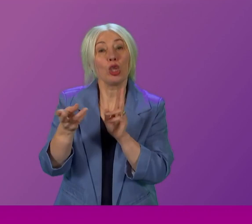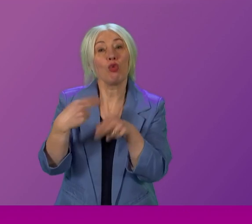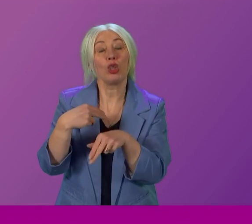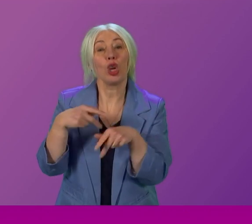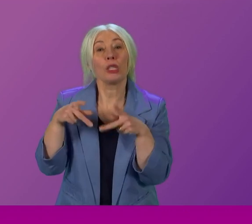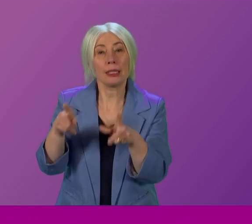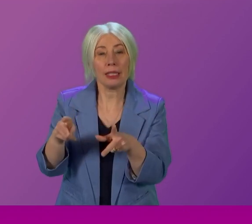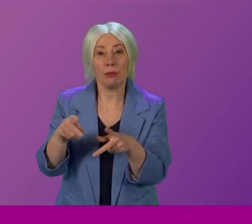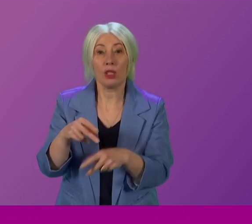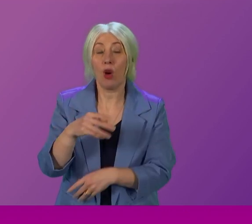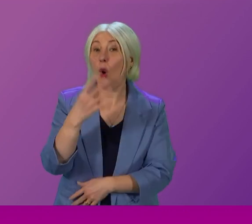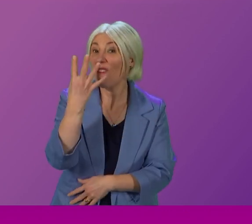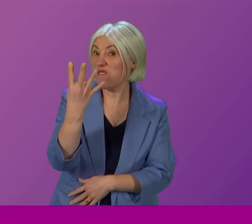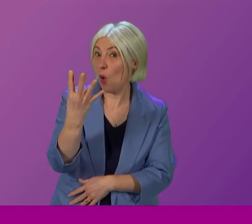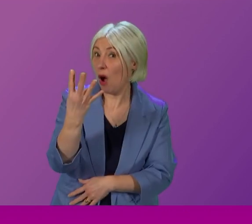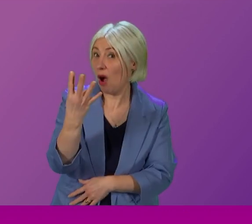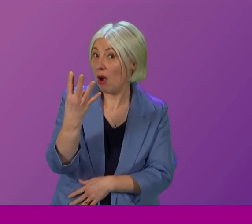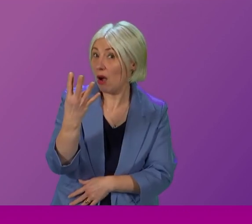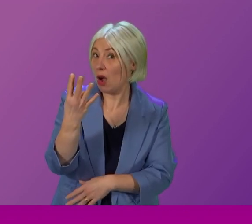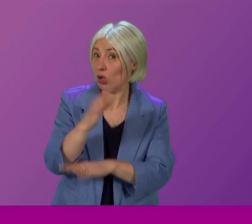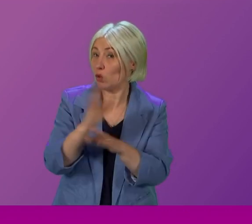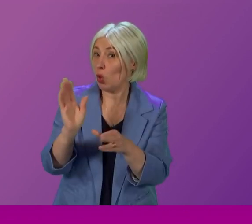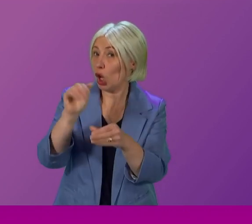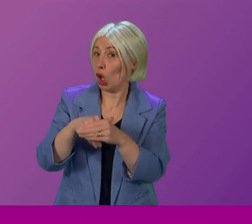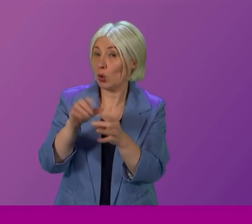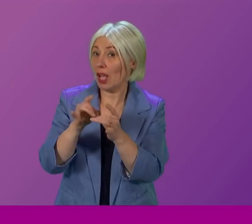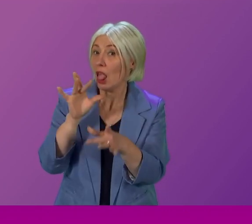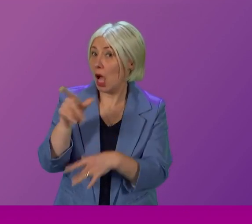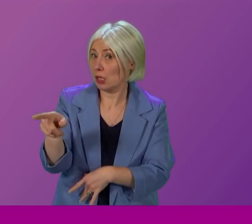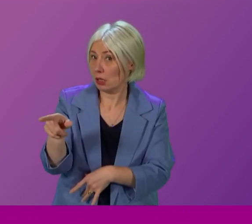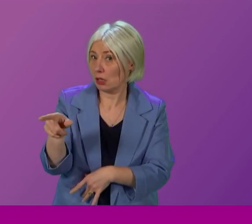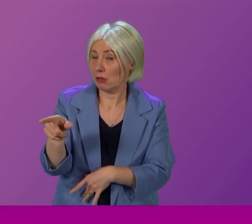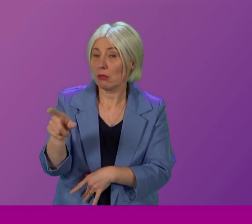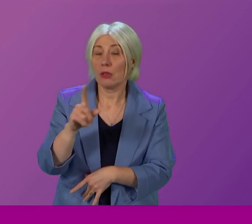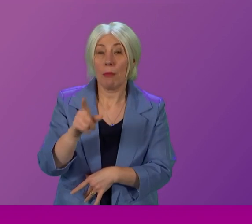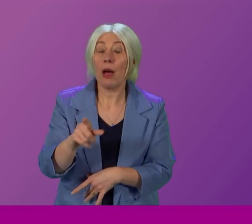four of them do not include glass. It is, of course, the case that there are strong